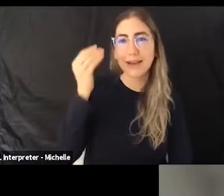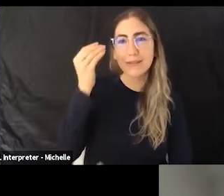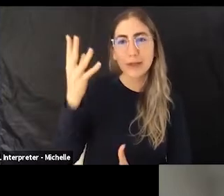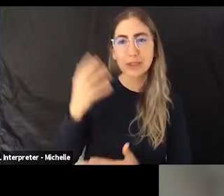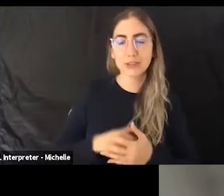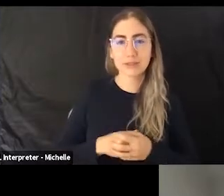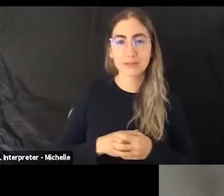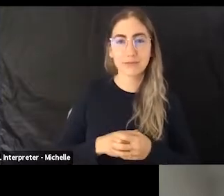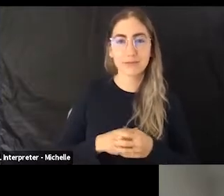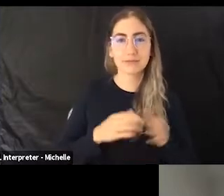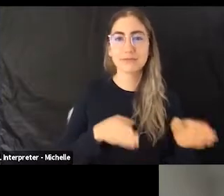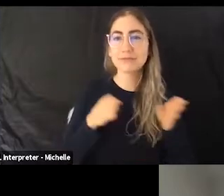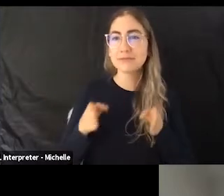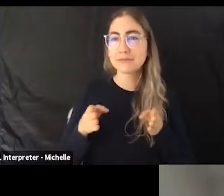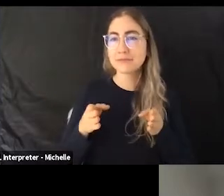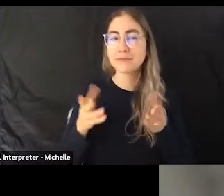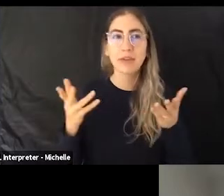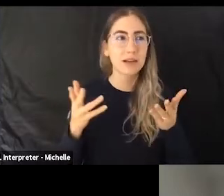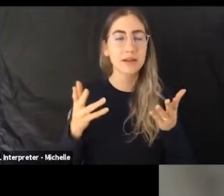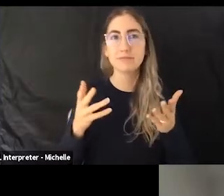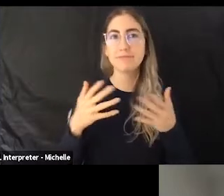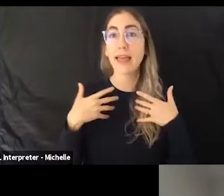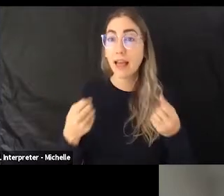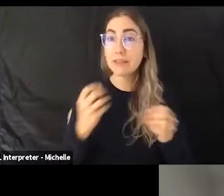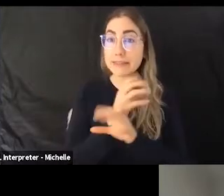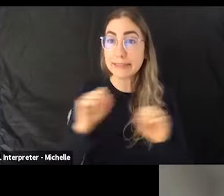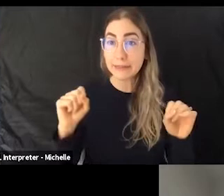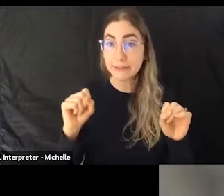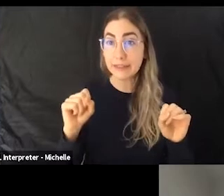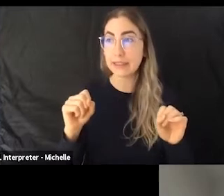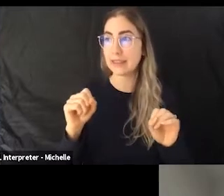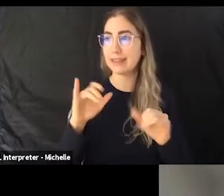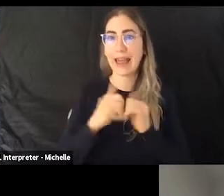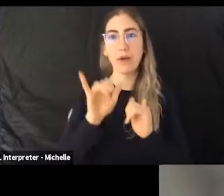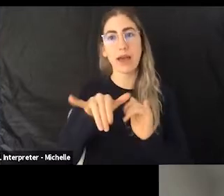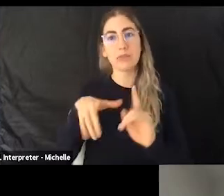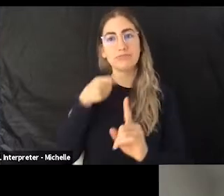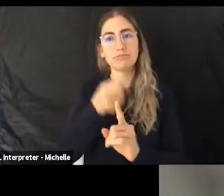WAYS THAT COVID-19 HEALTH AND SAFETY MEASURES HAVE INFLUENCED COMMUNICATION ACCESSIBILITY, AND ALSO JUST INFLUENCED COMMUNICATION ACCESSIBILITY, AND ALSO JUST IN